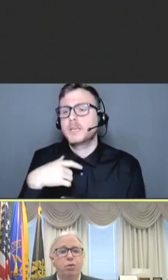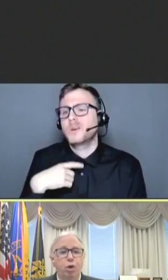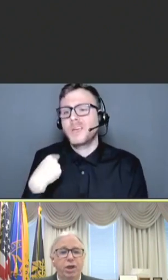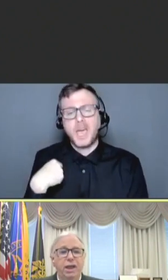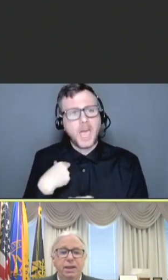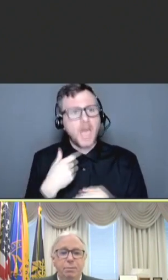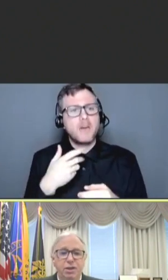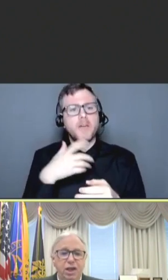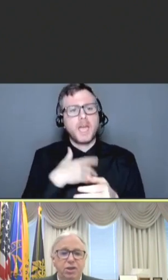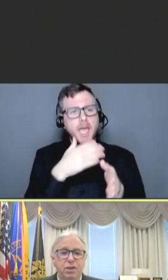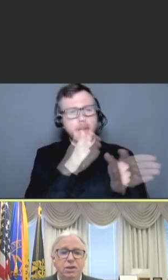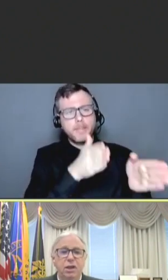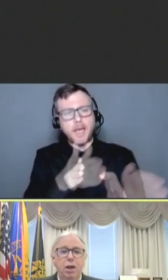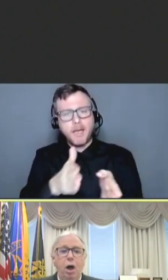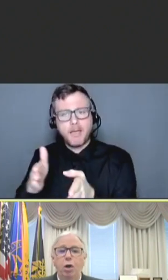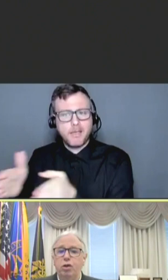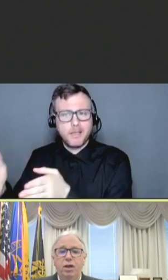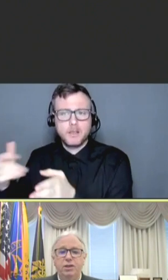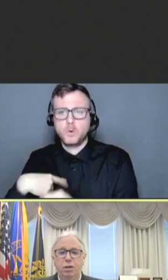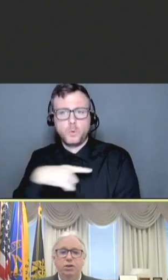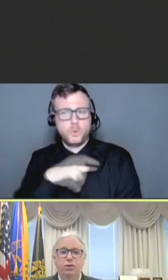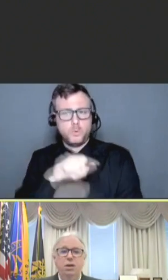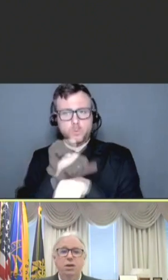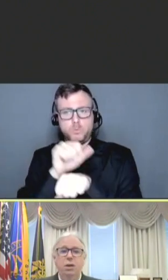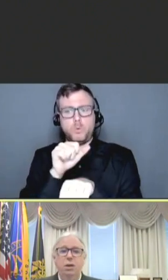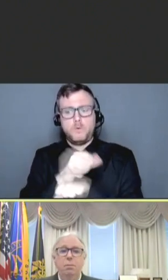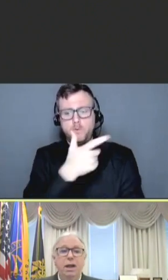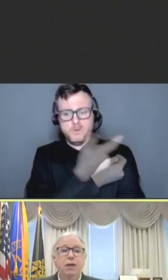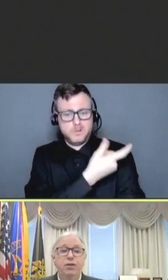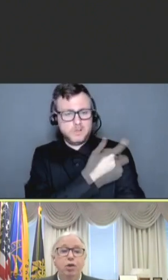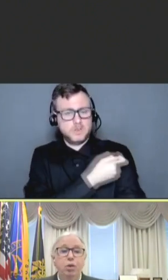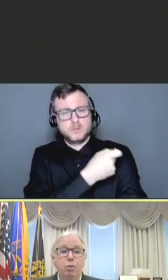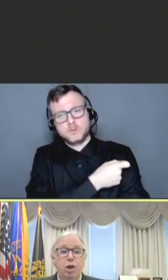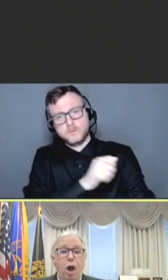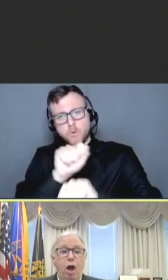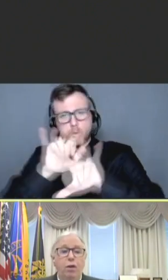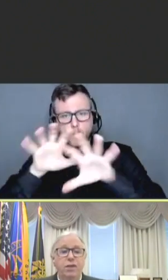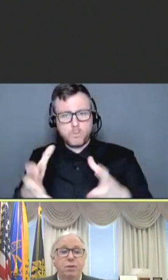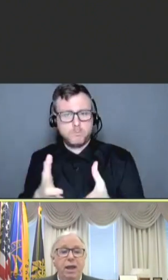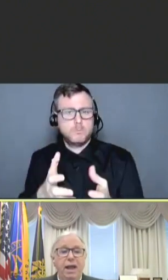of us working in immunizations all across our country. Many of you will recall that this plan